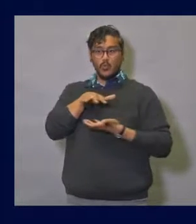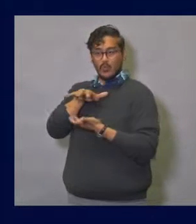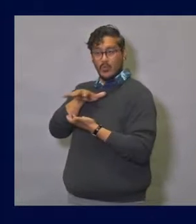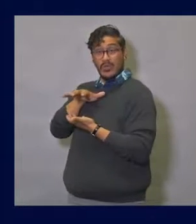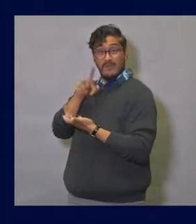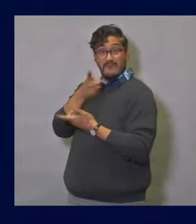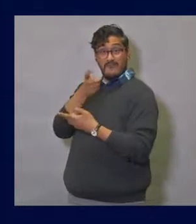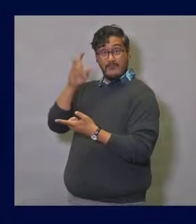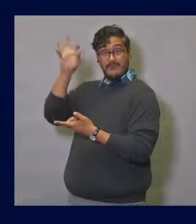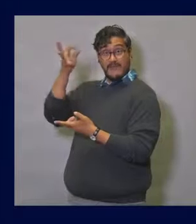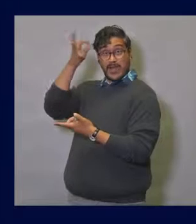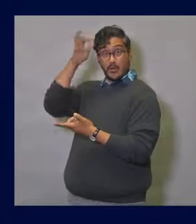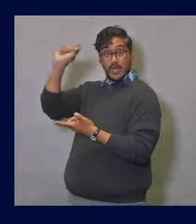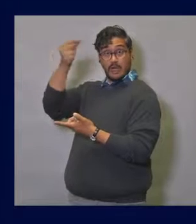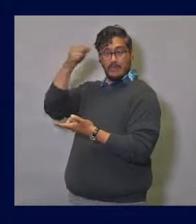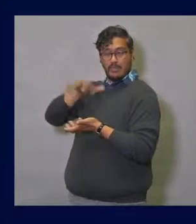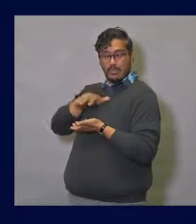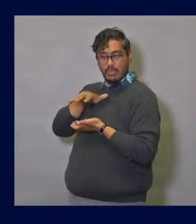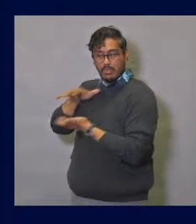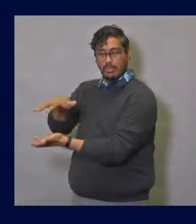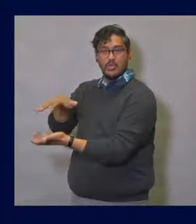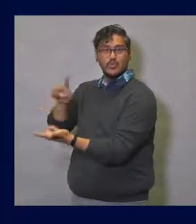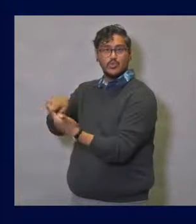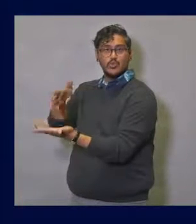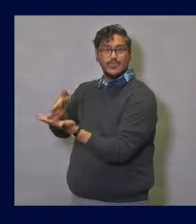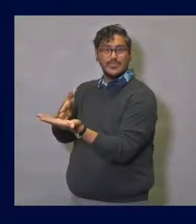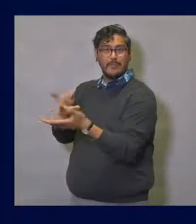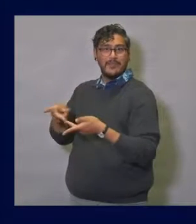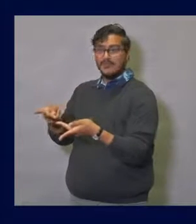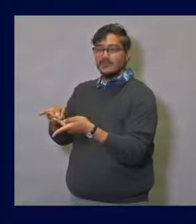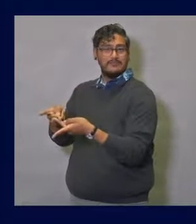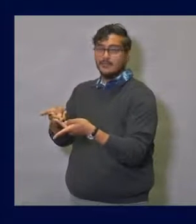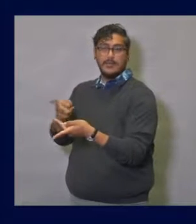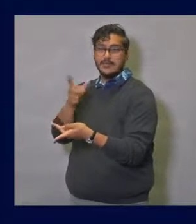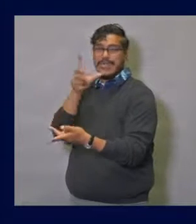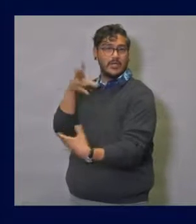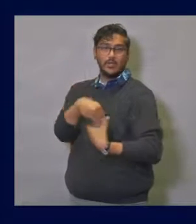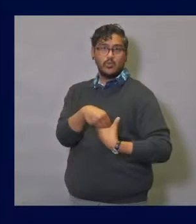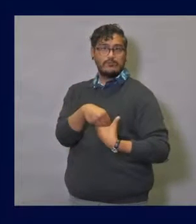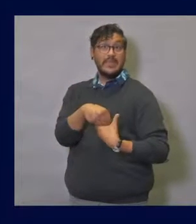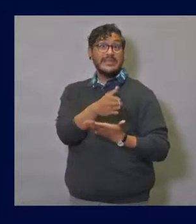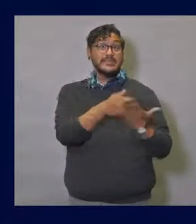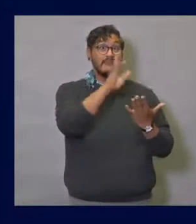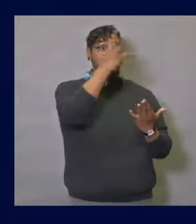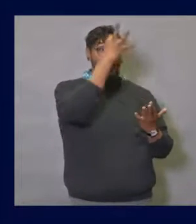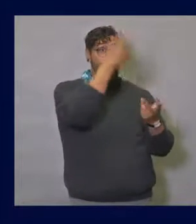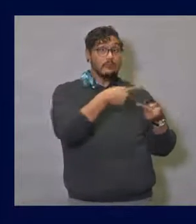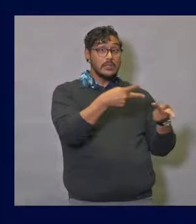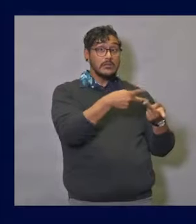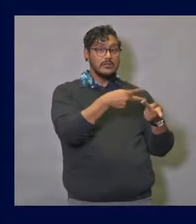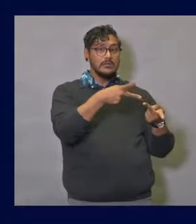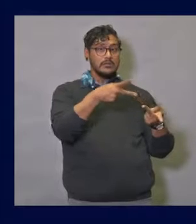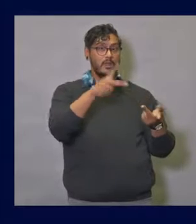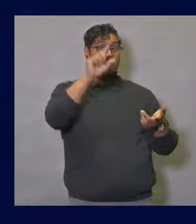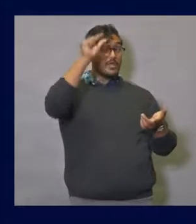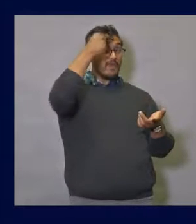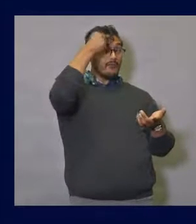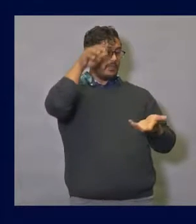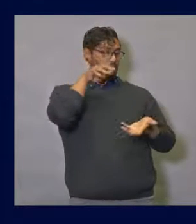DOSES THAT ARE ALLOCATED DIRECTLY FROM THE FEDERAL